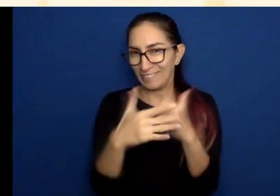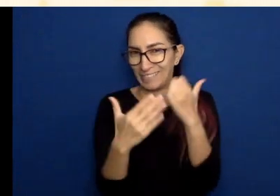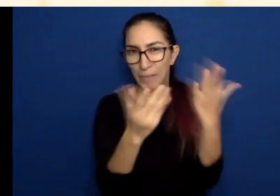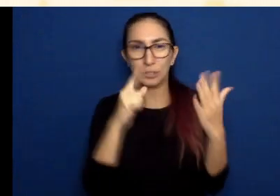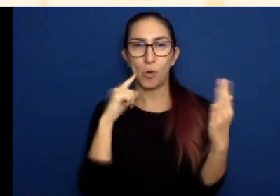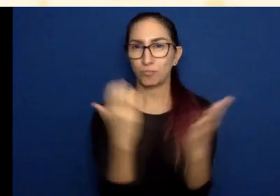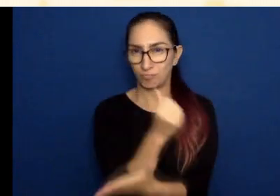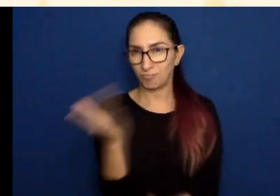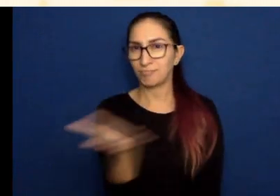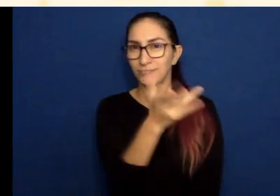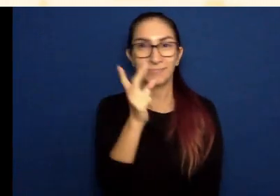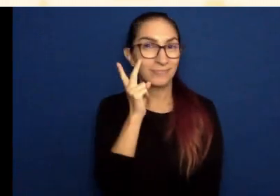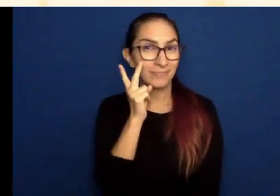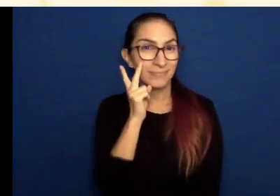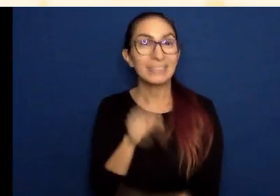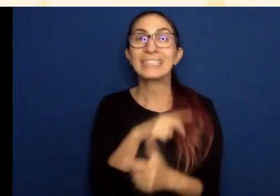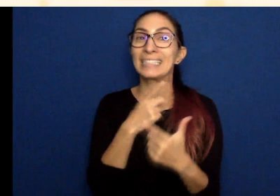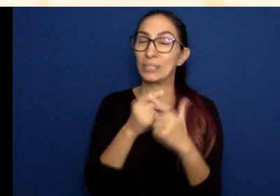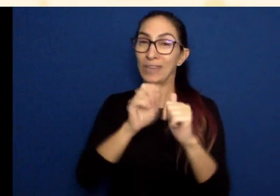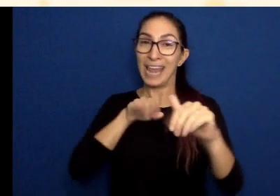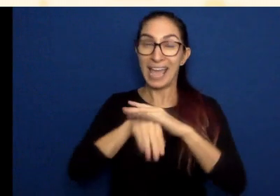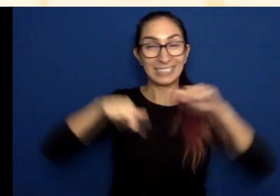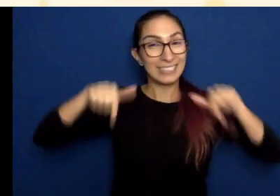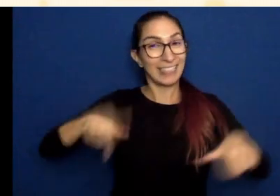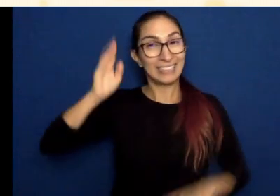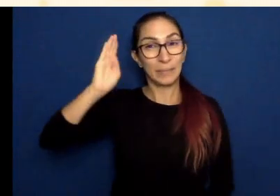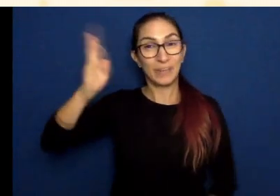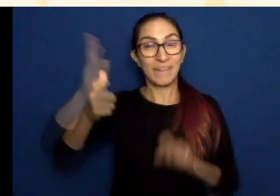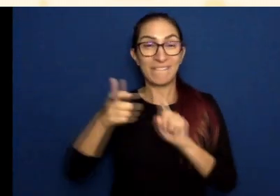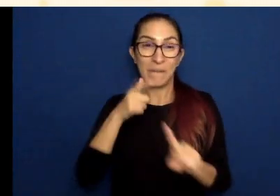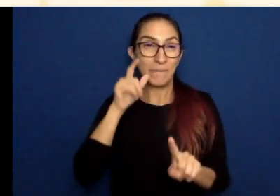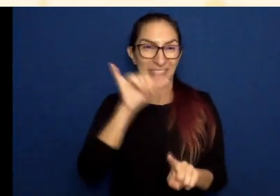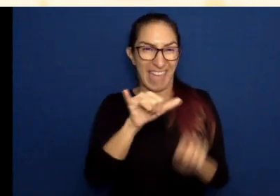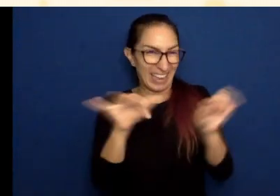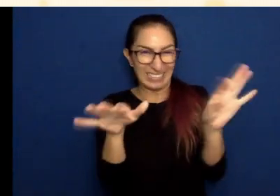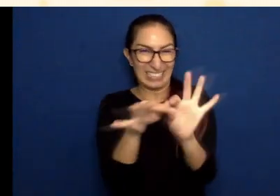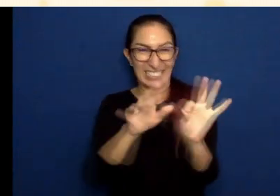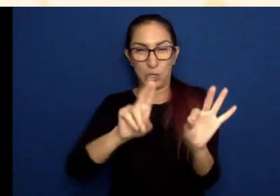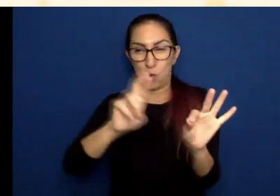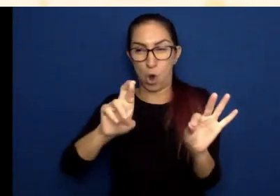As I said, you can access this presentation, not from that URL, but from this URL.